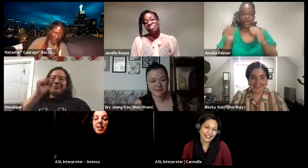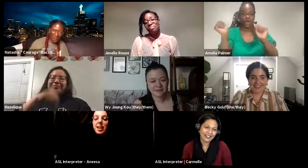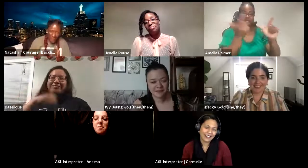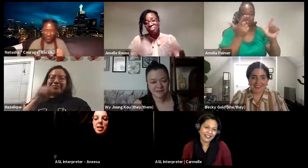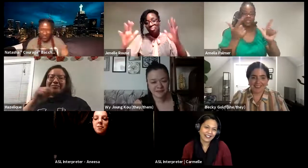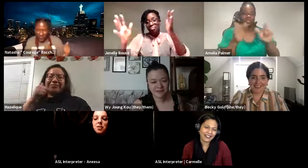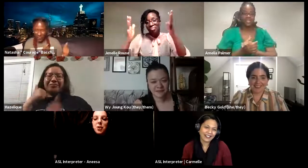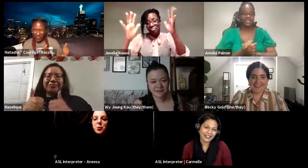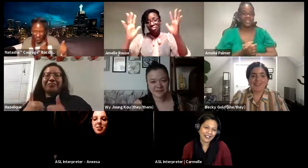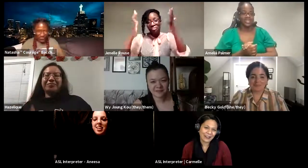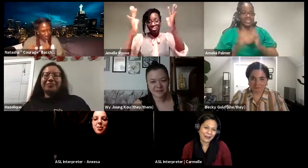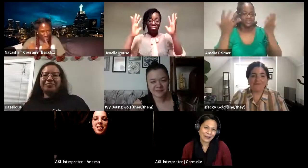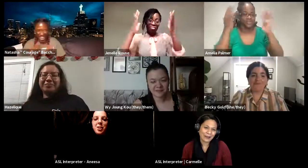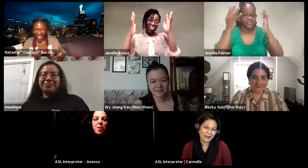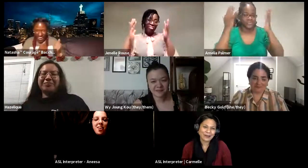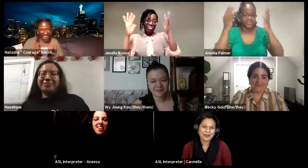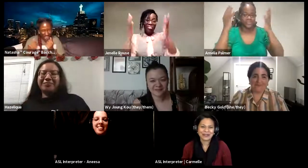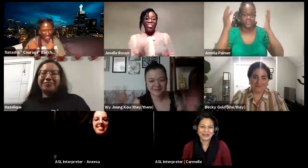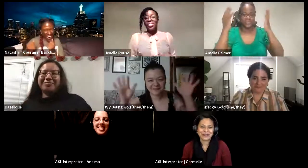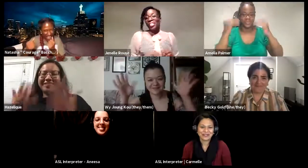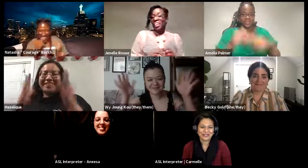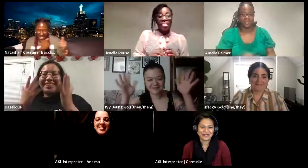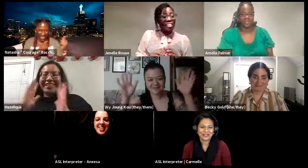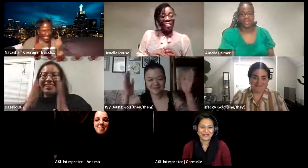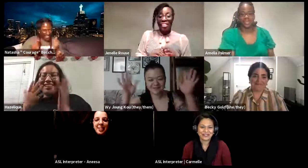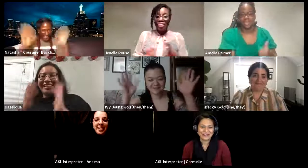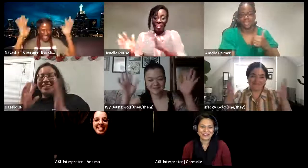get out of my comfort zone so thank you all - jenelle's doing a little round of applause